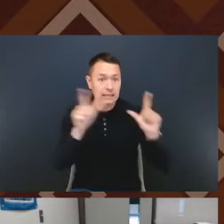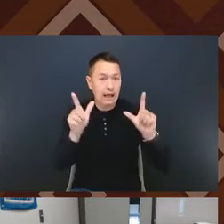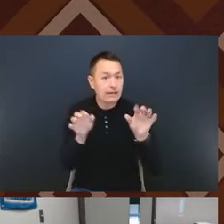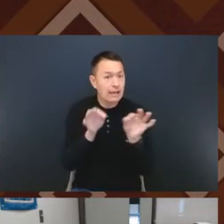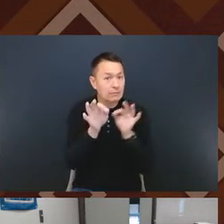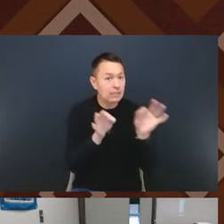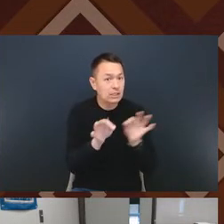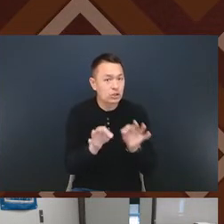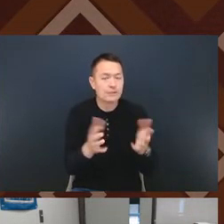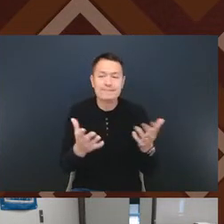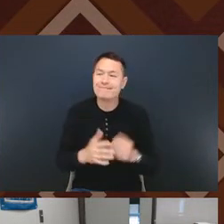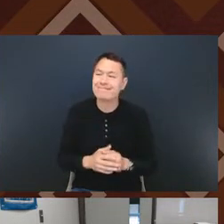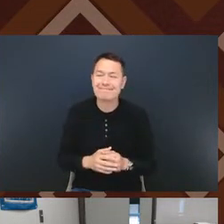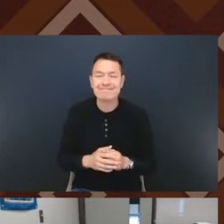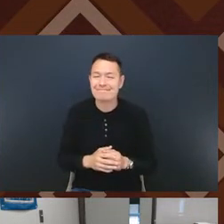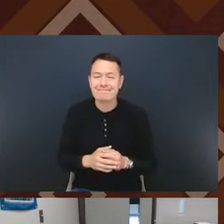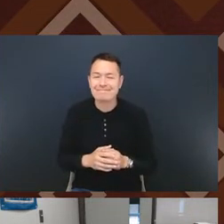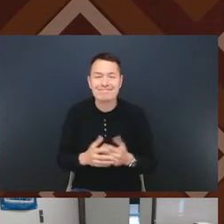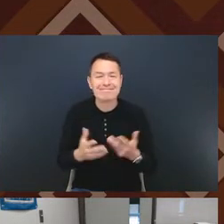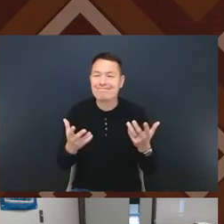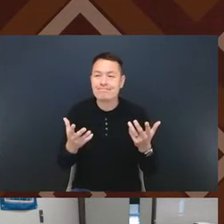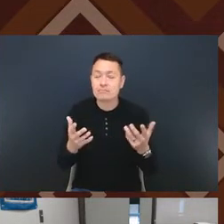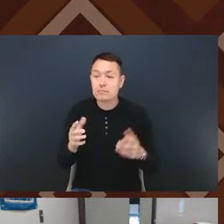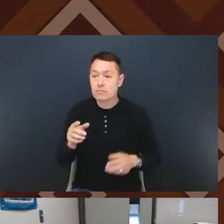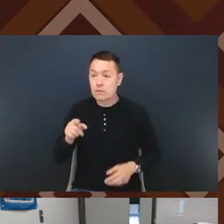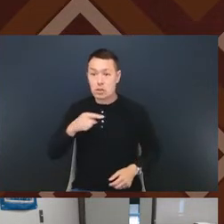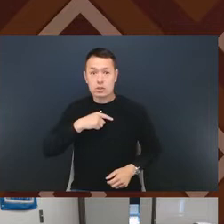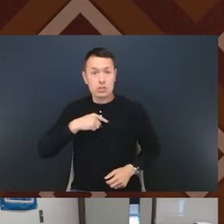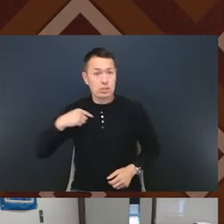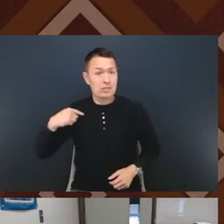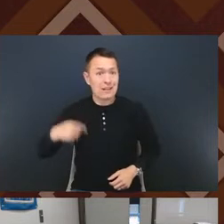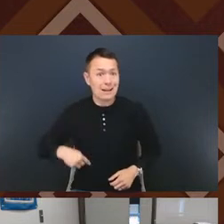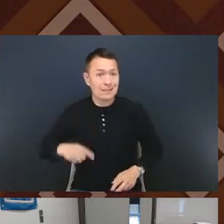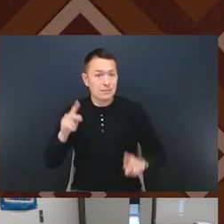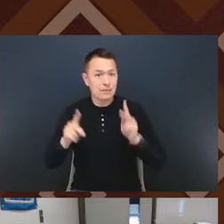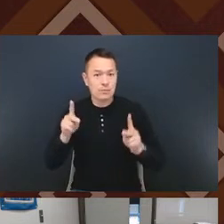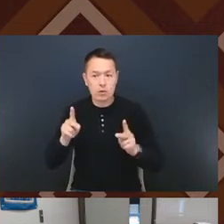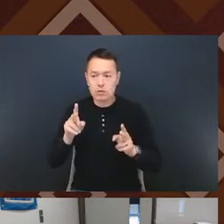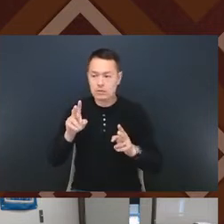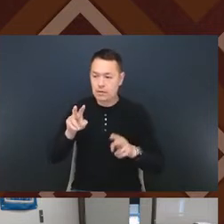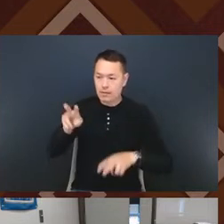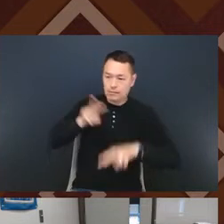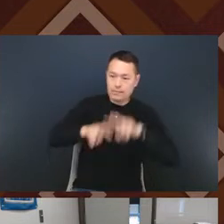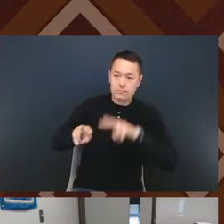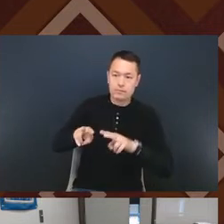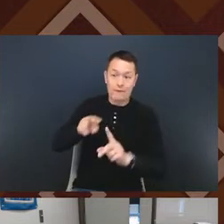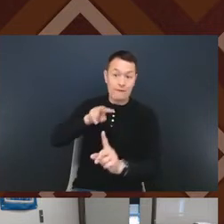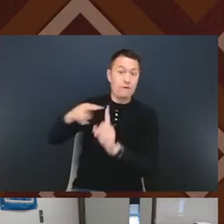they just words the Chinese weren't were seen as being human. They weren't seen as being